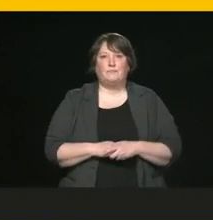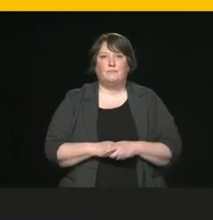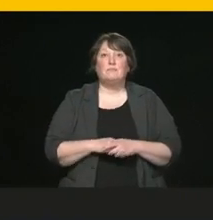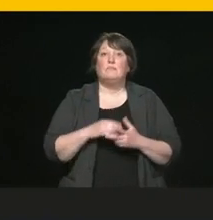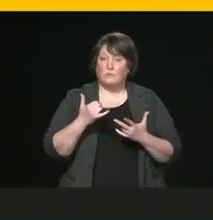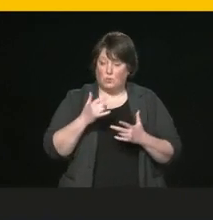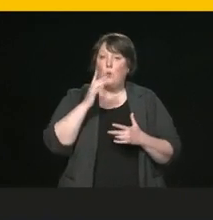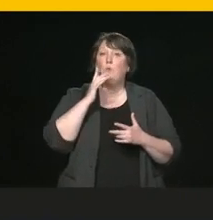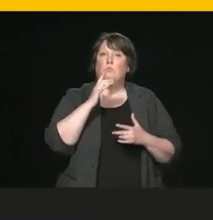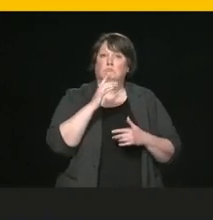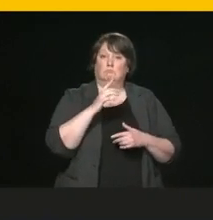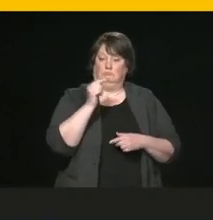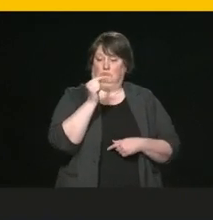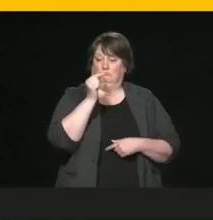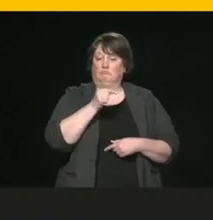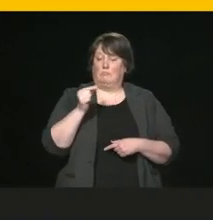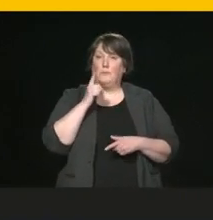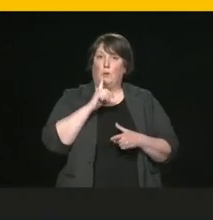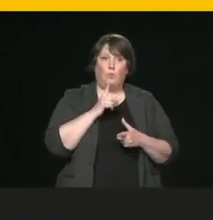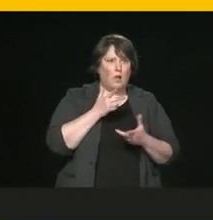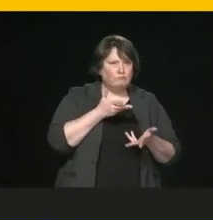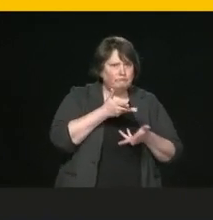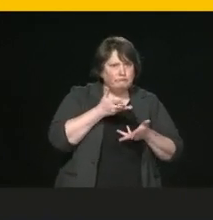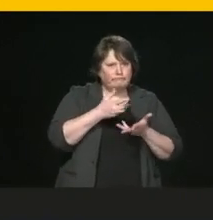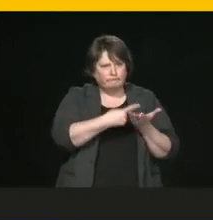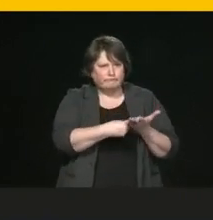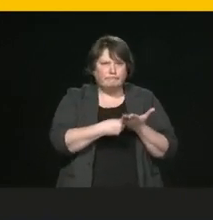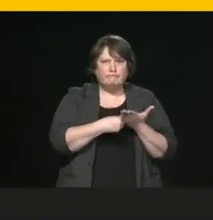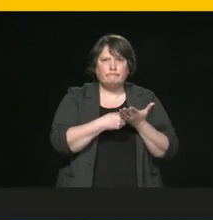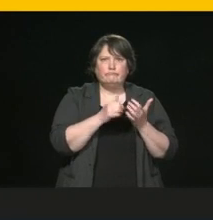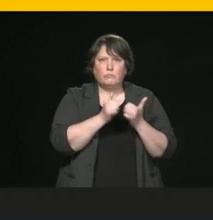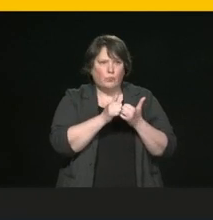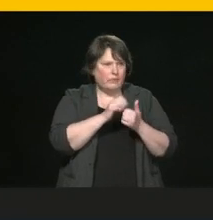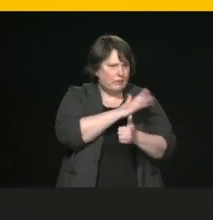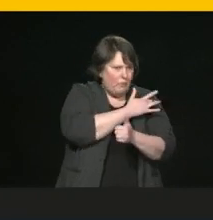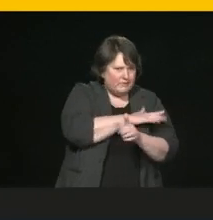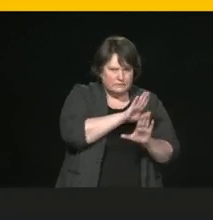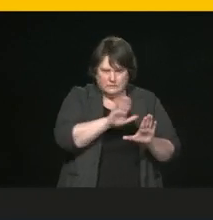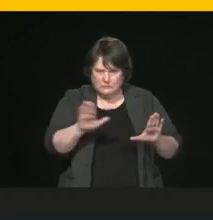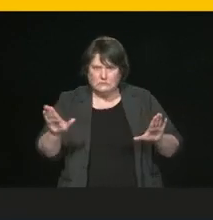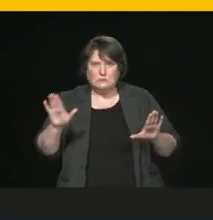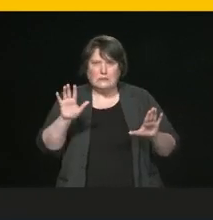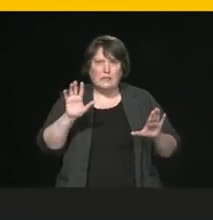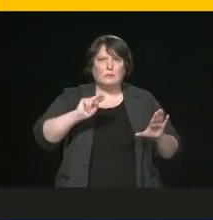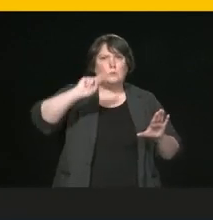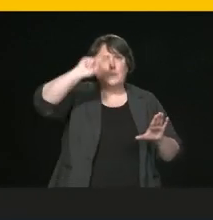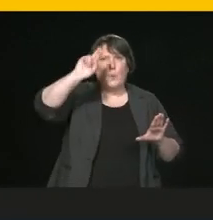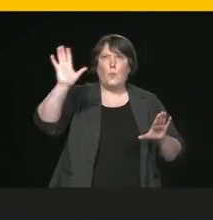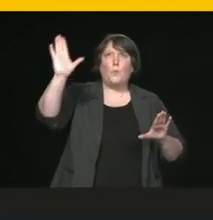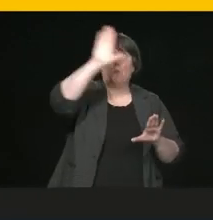TO BEGIN WITH, OUR GOVERNMENT WILL BE WORKING WITH THE